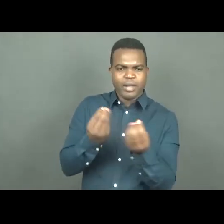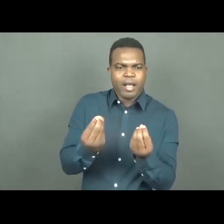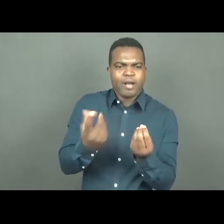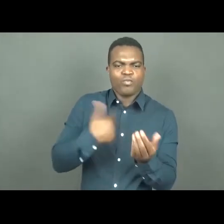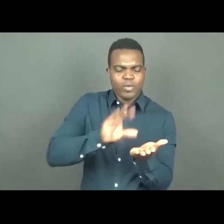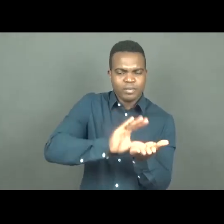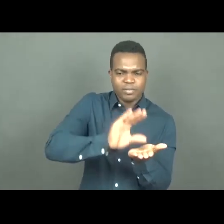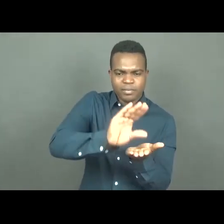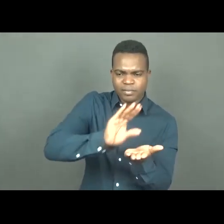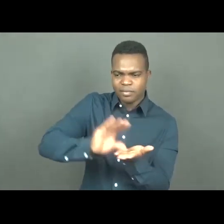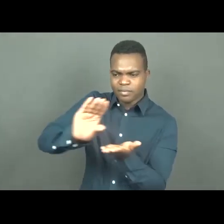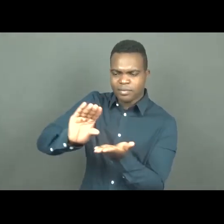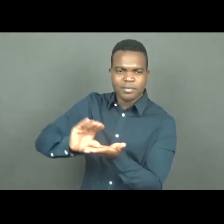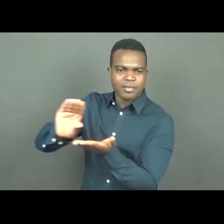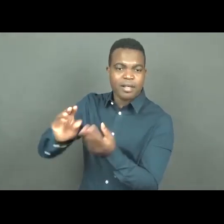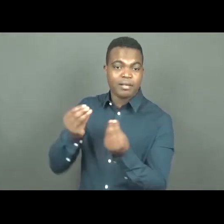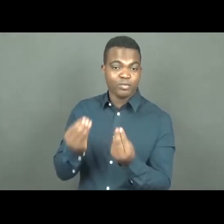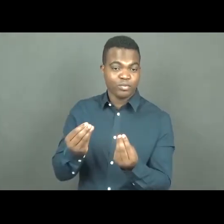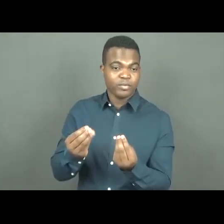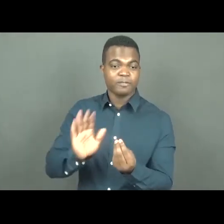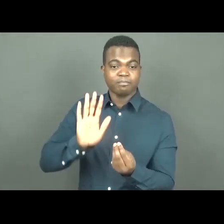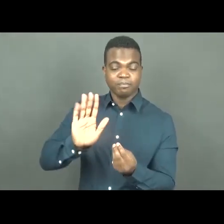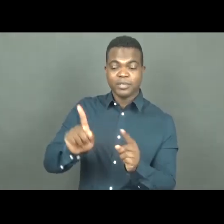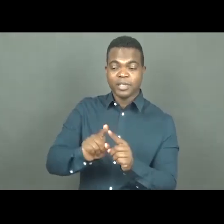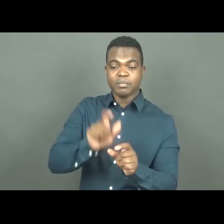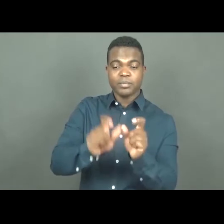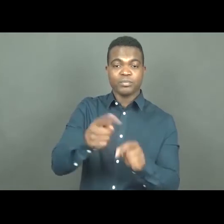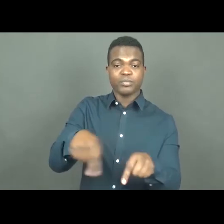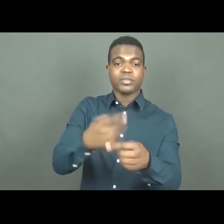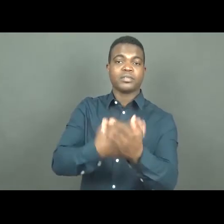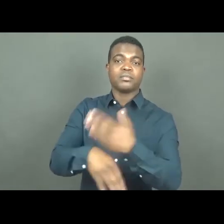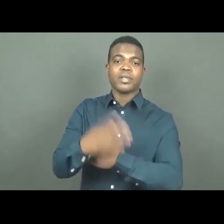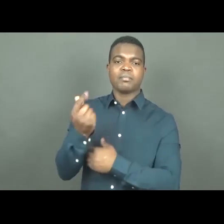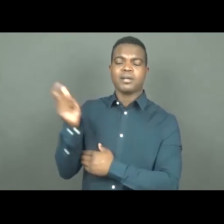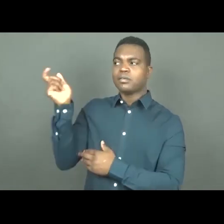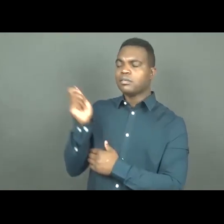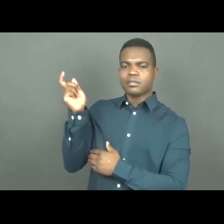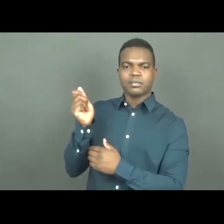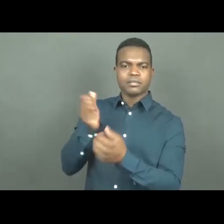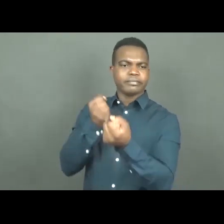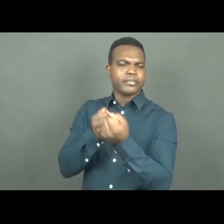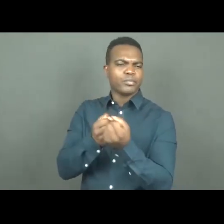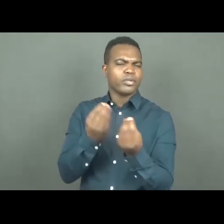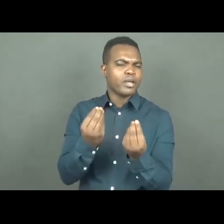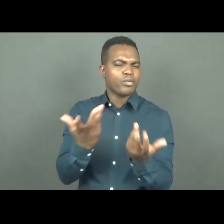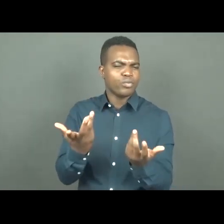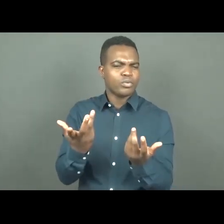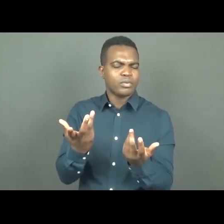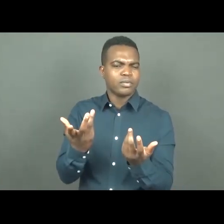have used this data as a first point of reference on how do we identify and understand